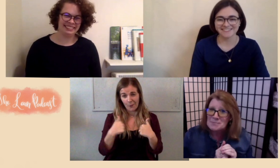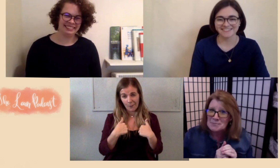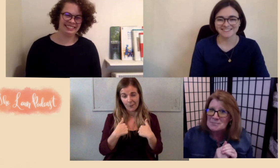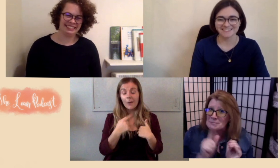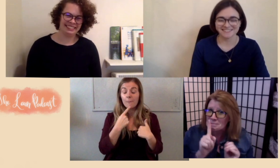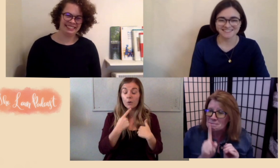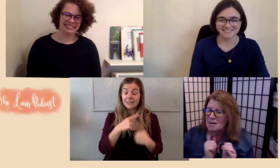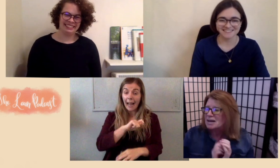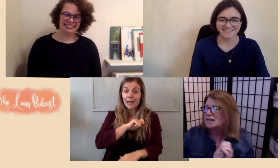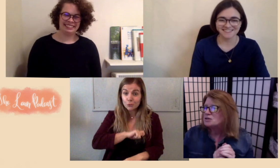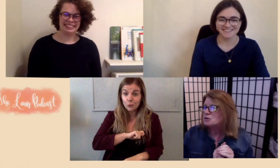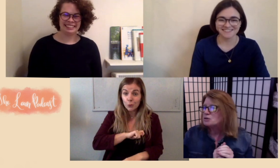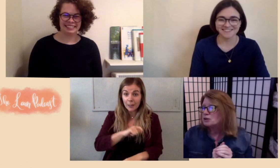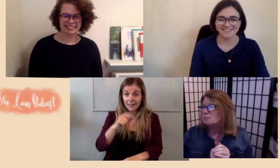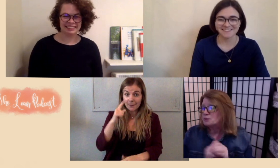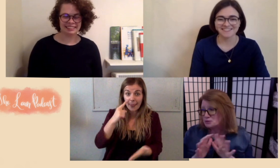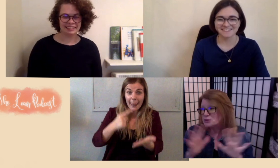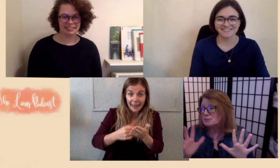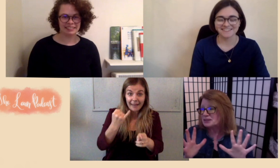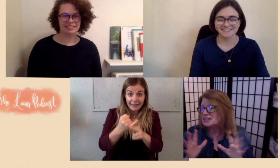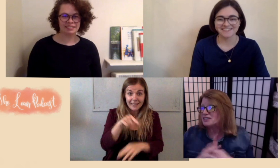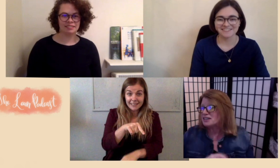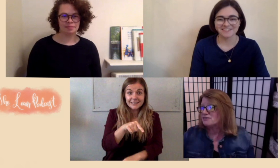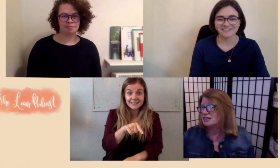But I certainly am advancing it in the field